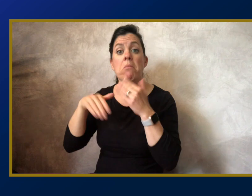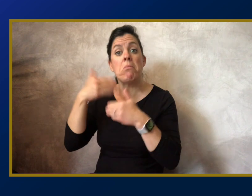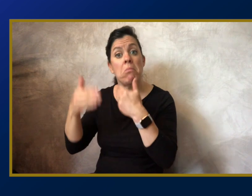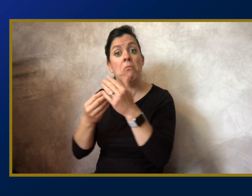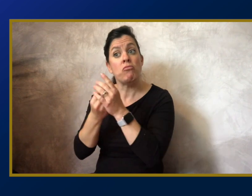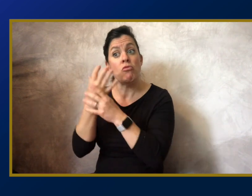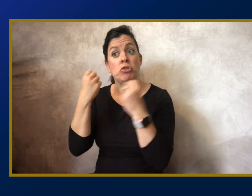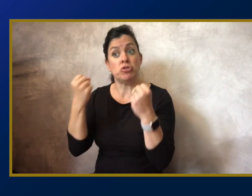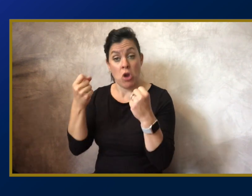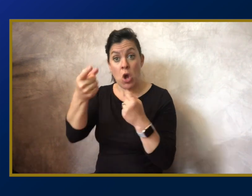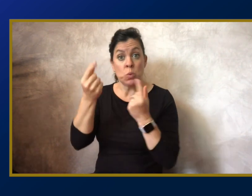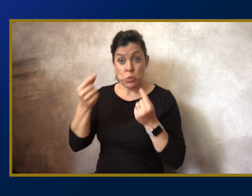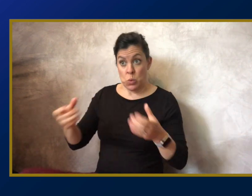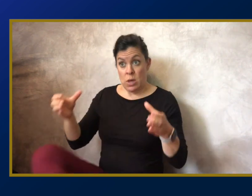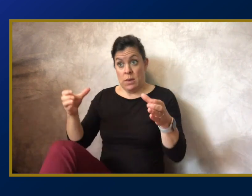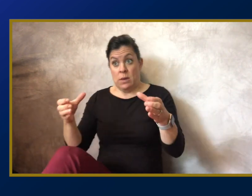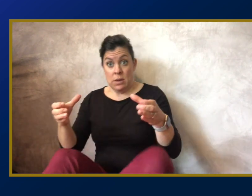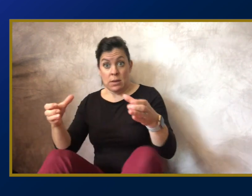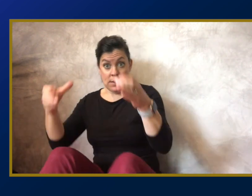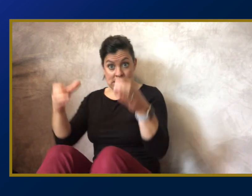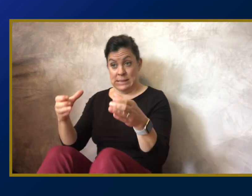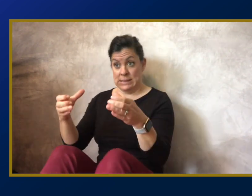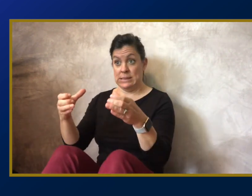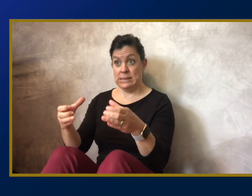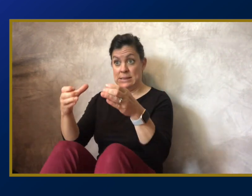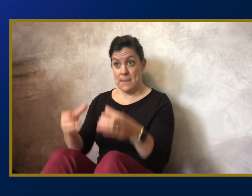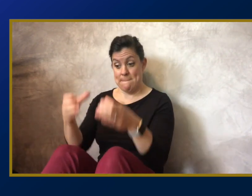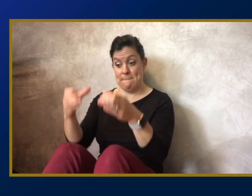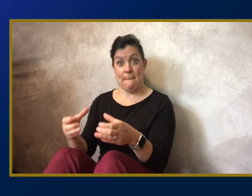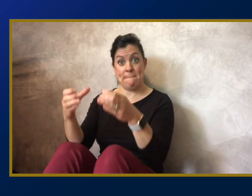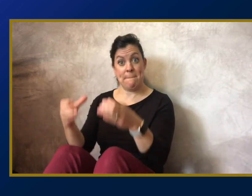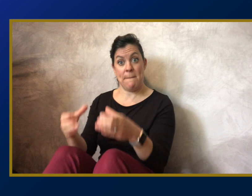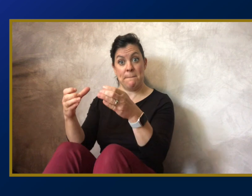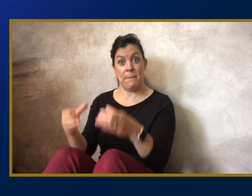control, you can sit with them on your knees and you can put your hands on their torso and